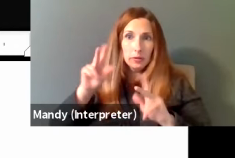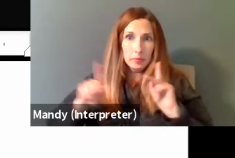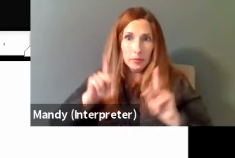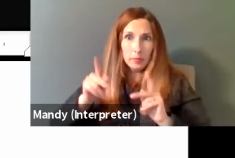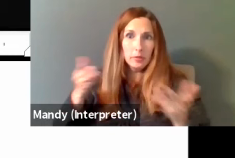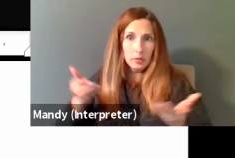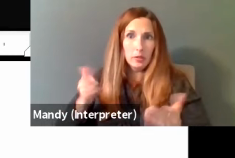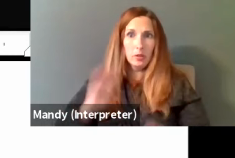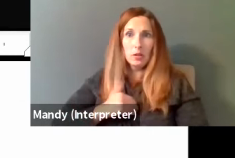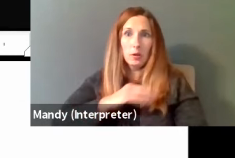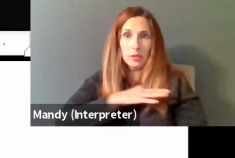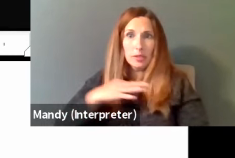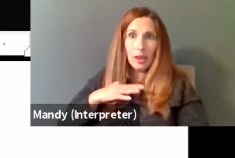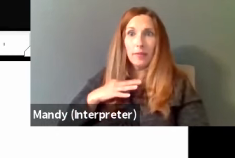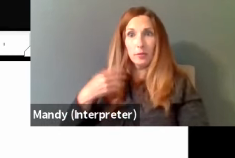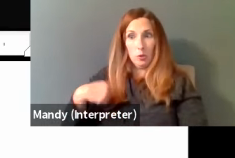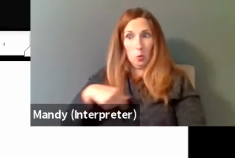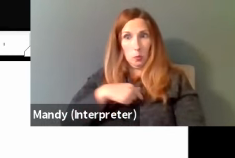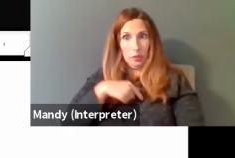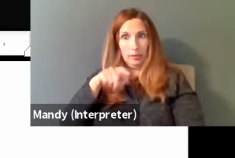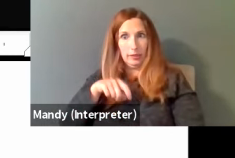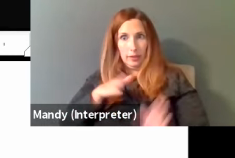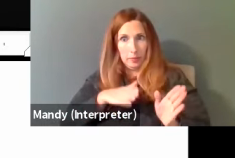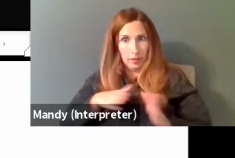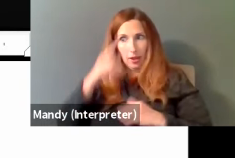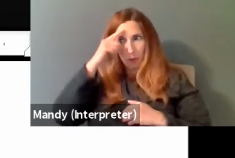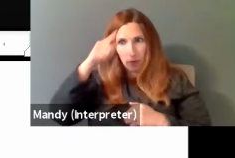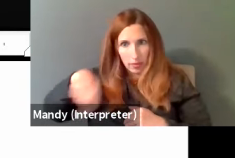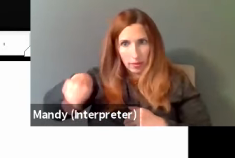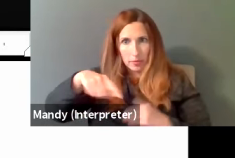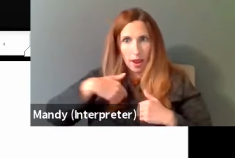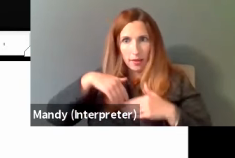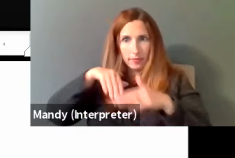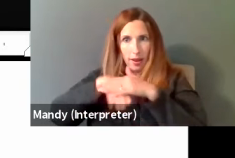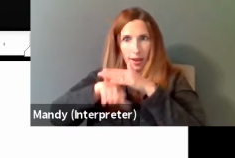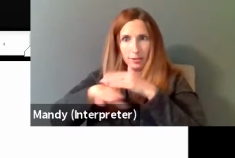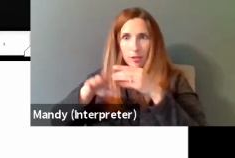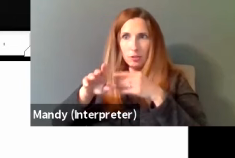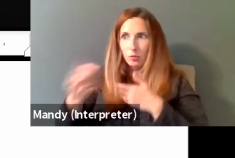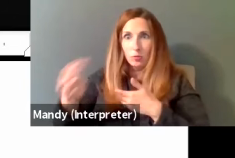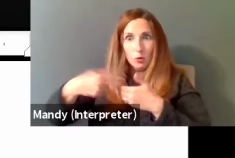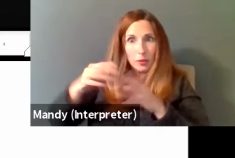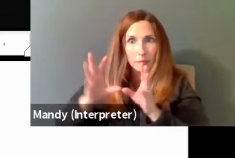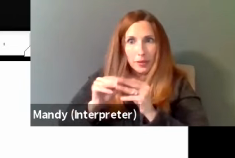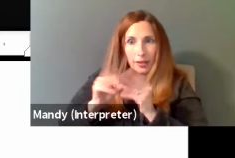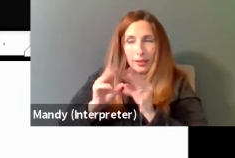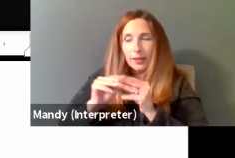So we need a plan where they can have access to our meetings and participate equally.